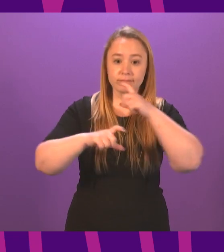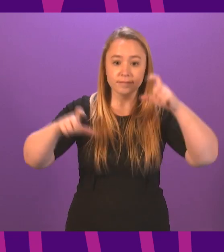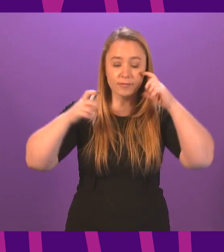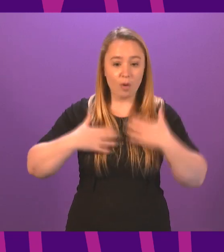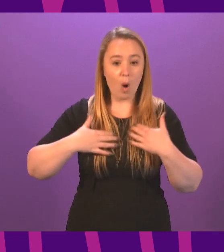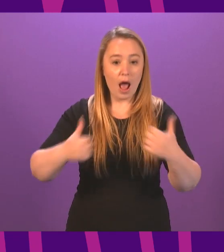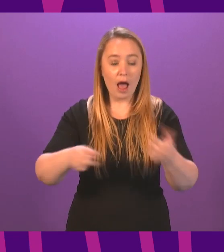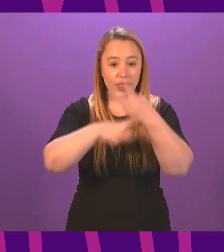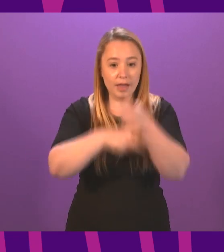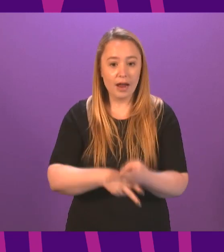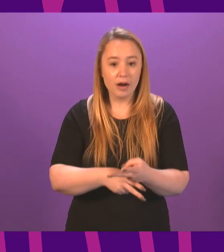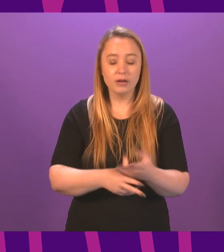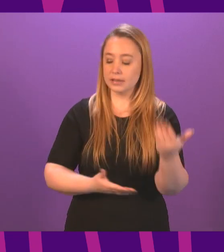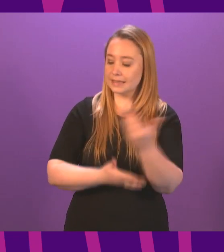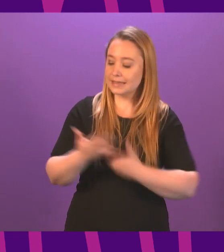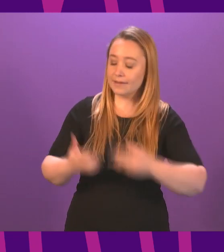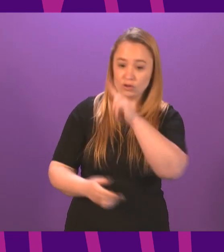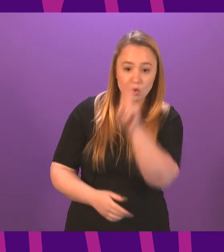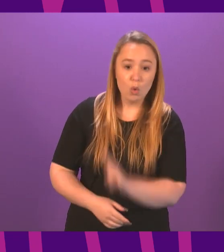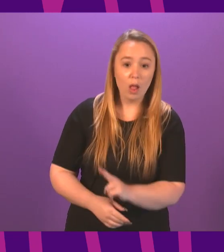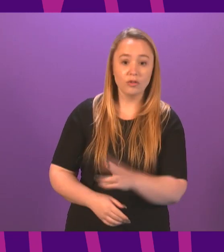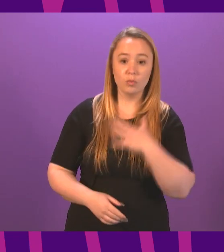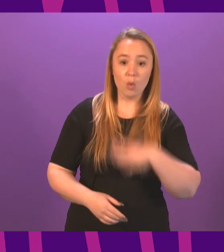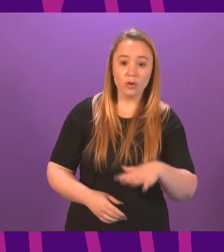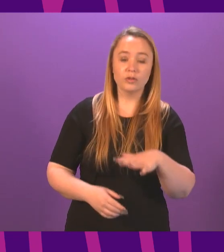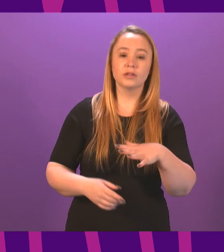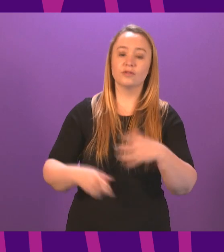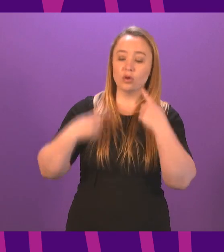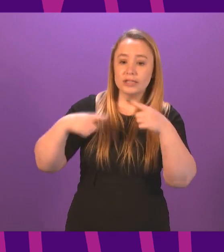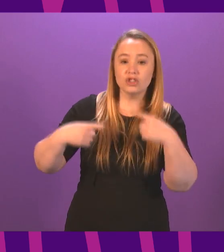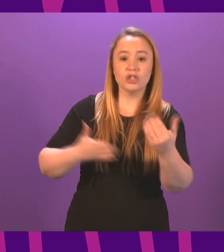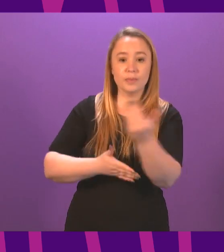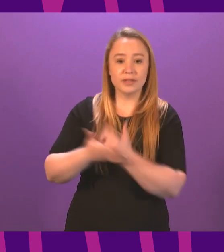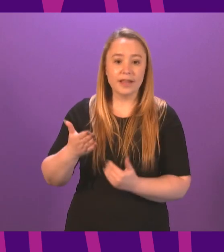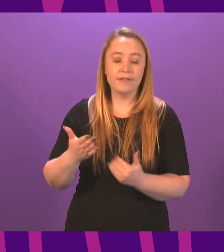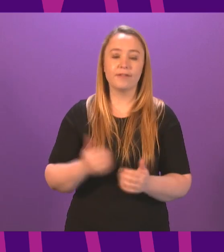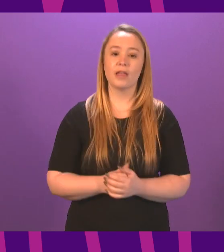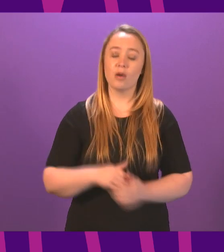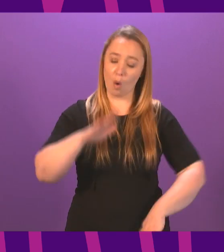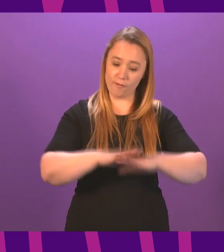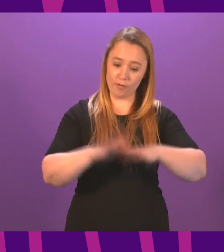our children, school staff and teachers; the comprehensive testing of departing and returning